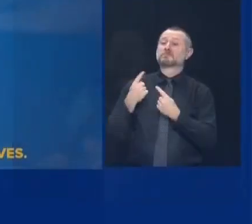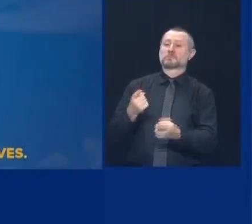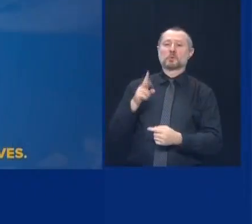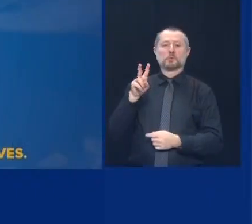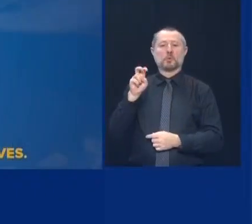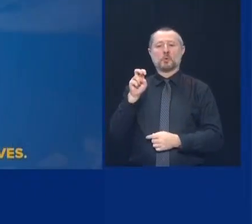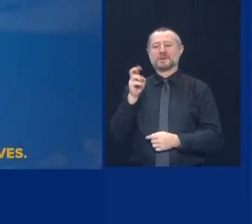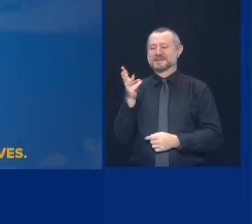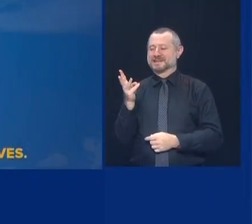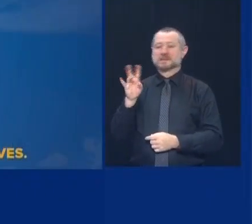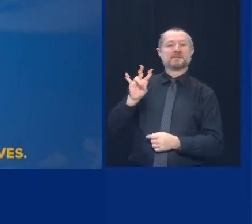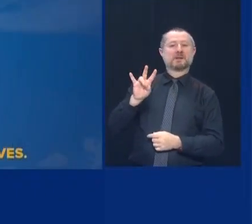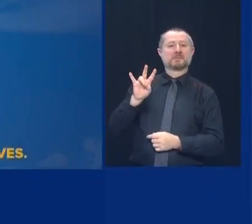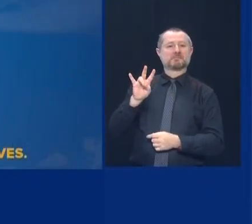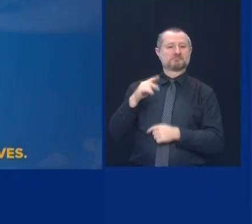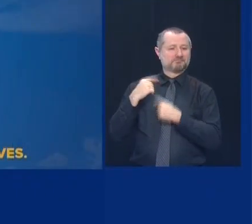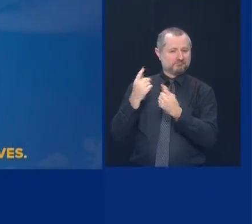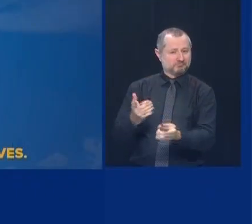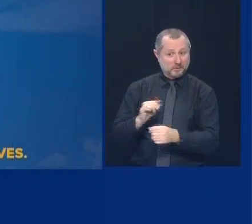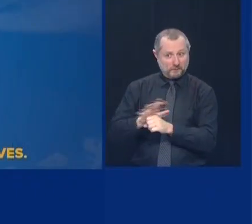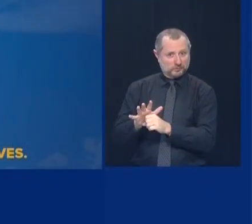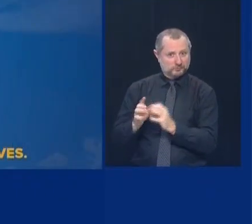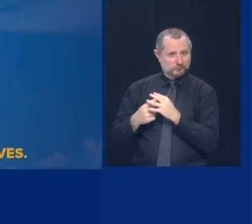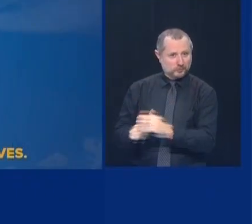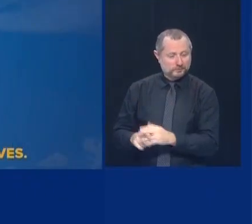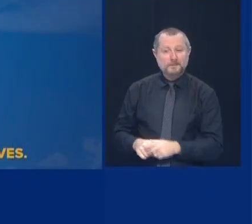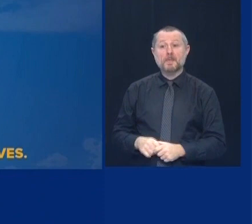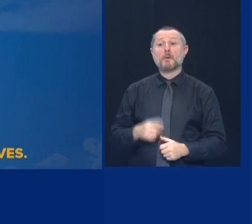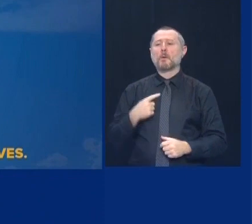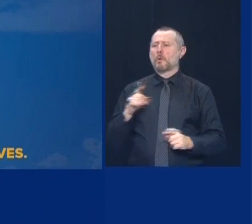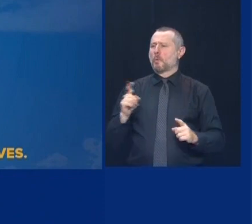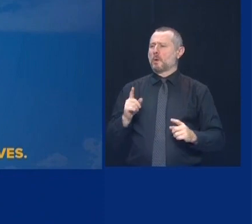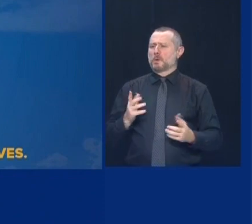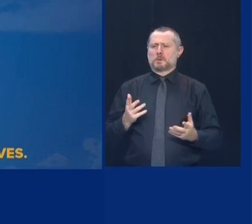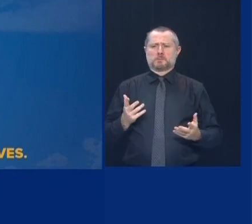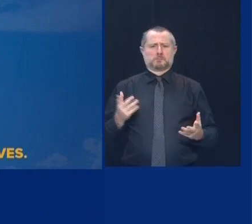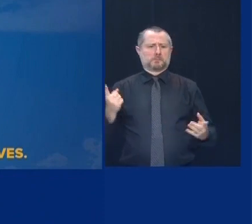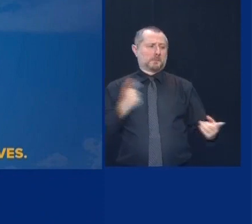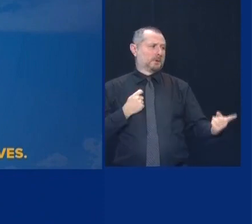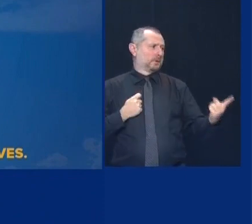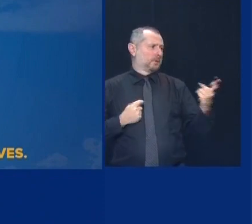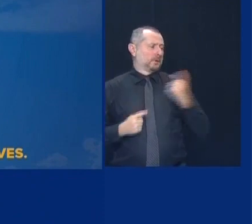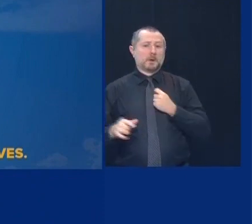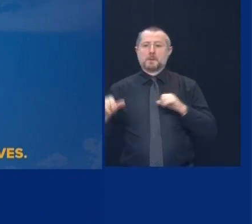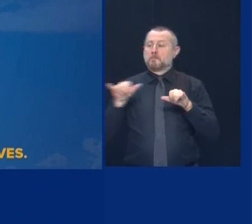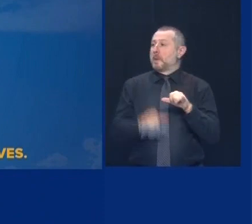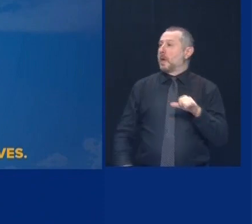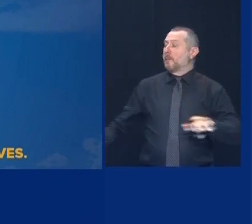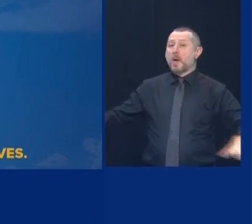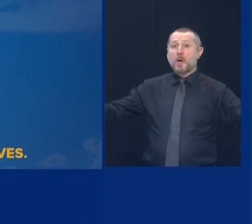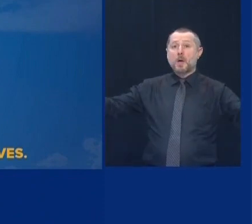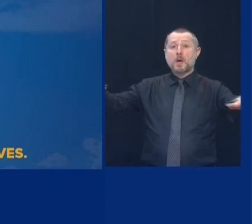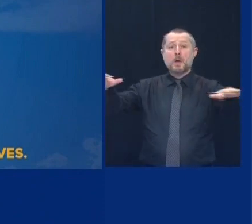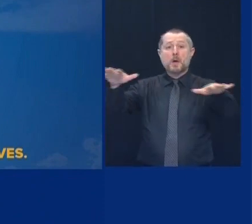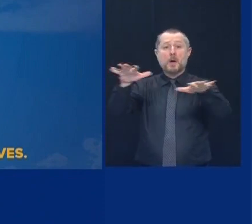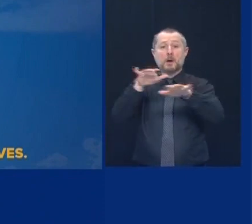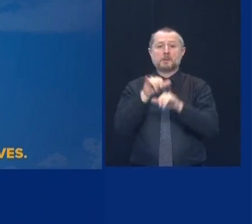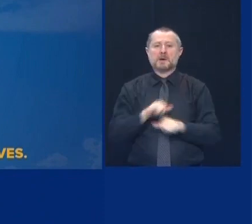WHO'S BEEN WORKING WITH US ON THIS PROJECT OVER THE PAST FEW DAYS.